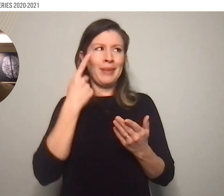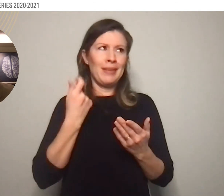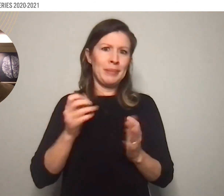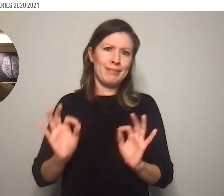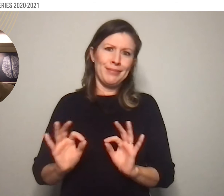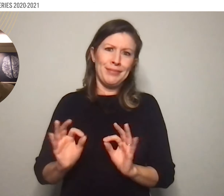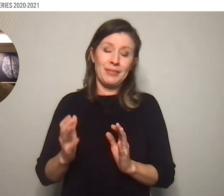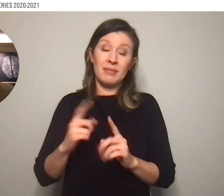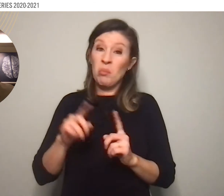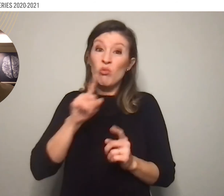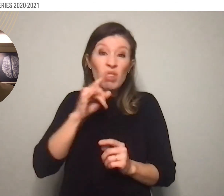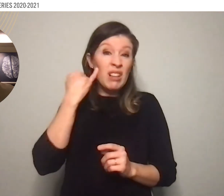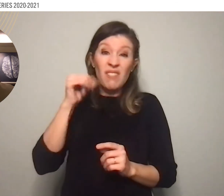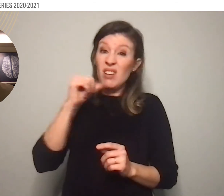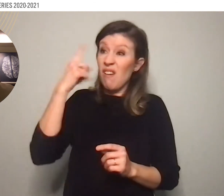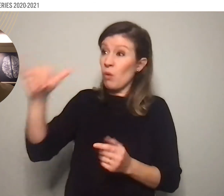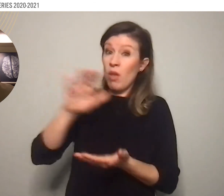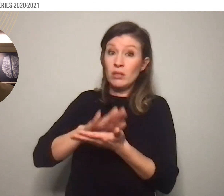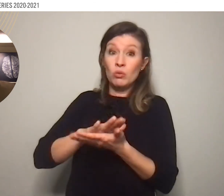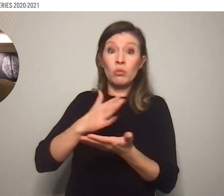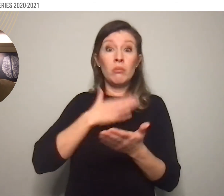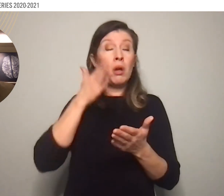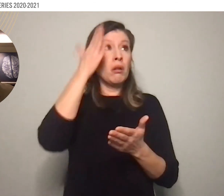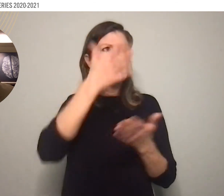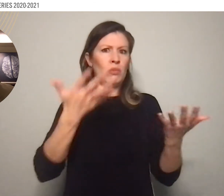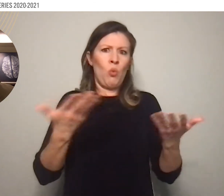Now it seems small, but if it was not there who knows what direction I would have gone